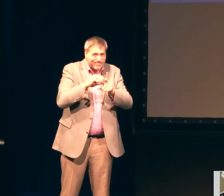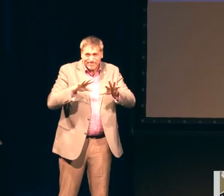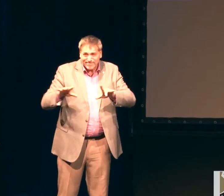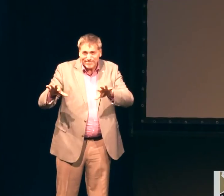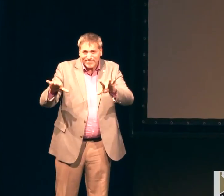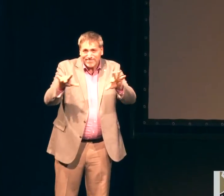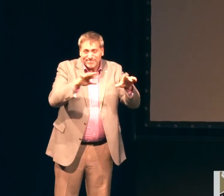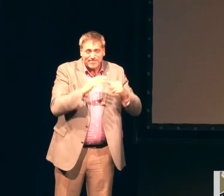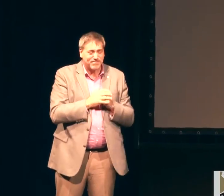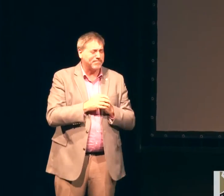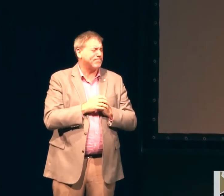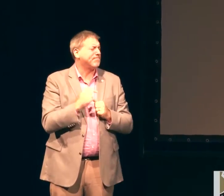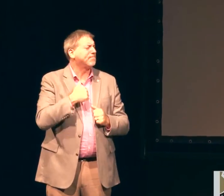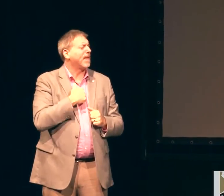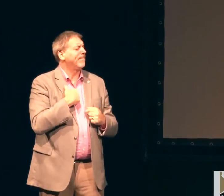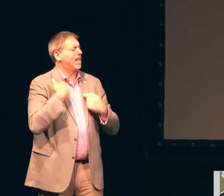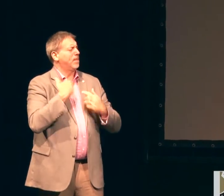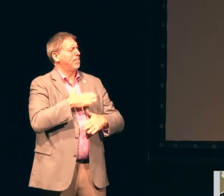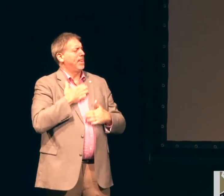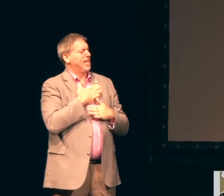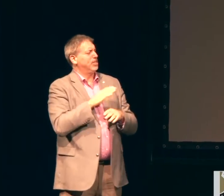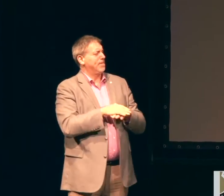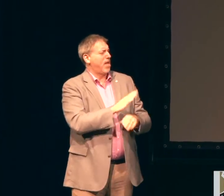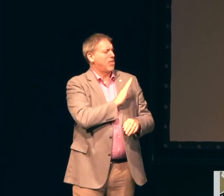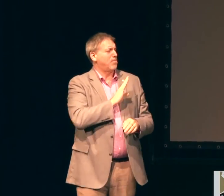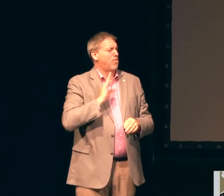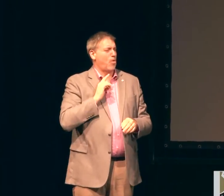years, I have been so involved and I have had